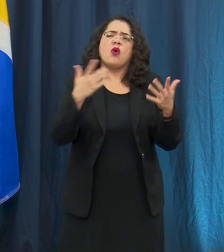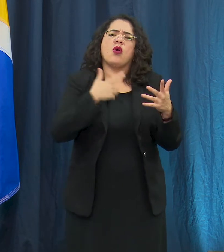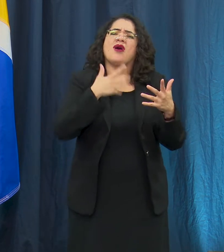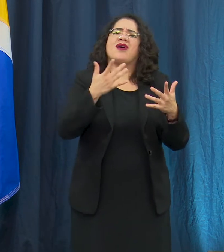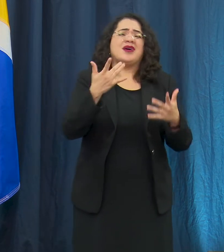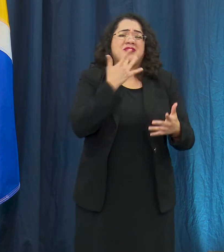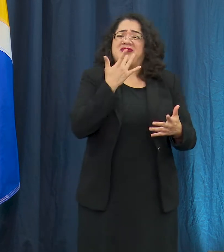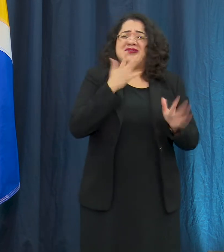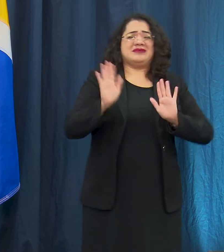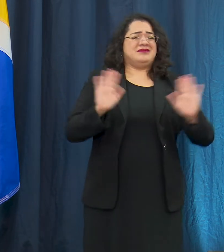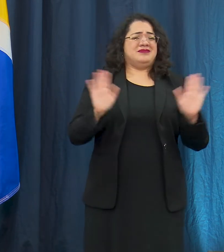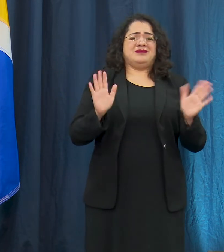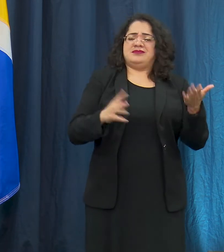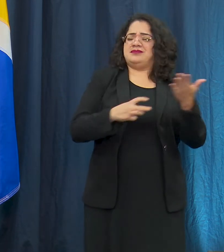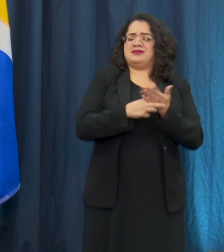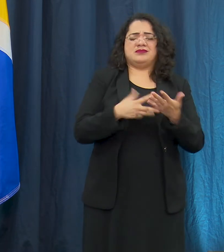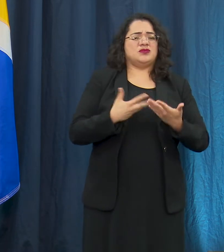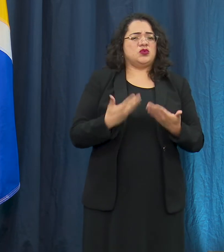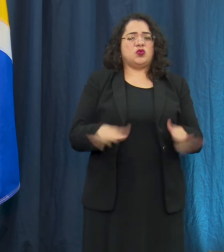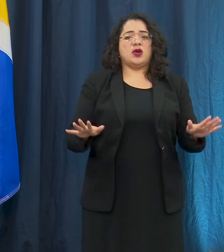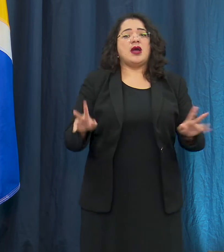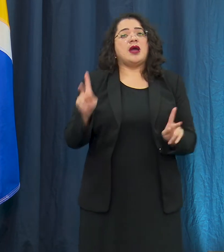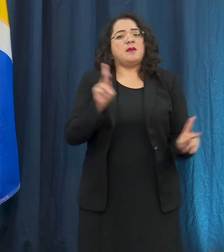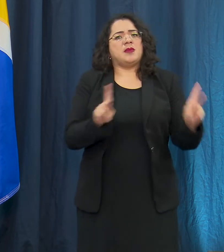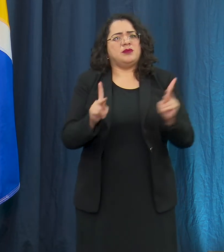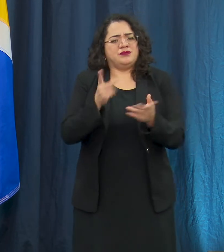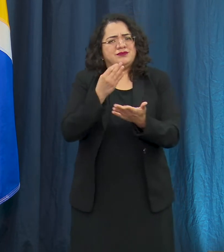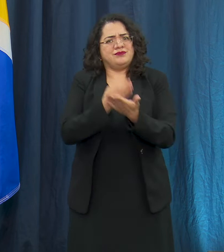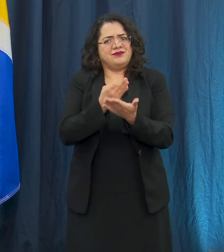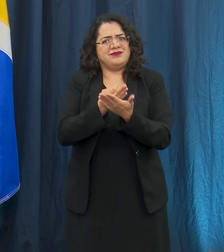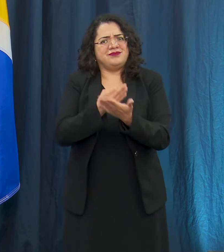citations out. People are struggling financially and the last thing we want to